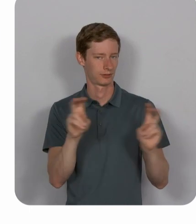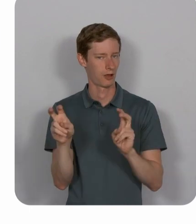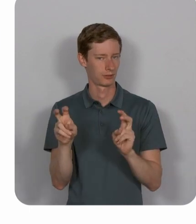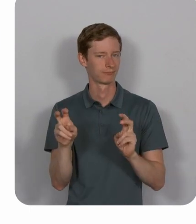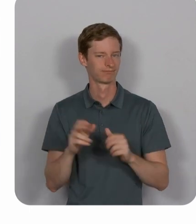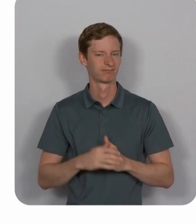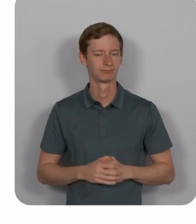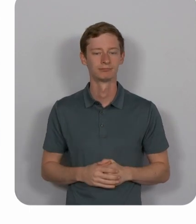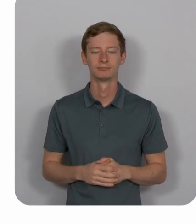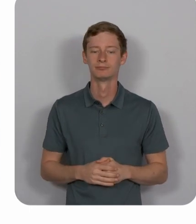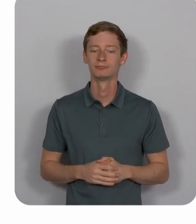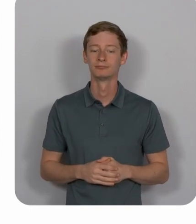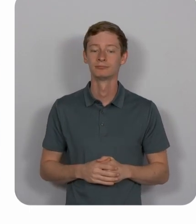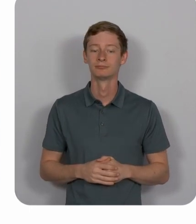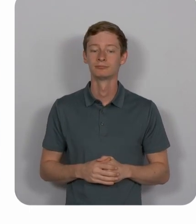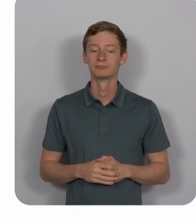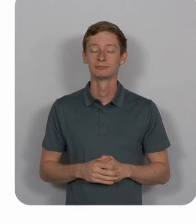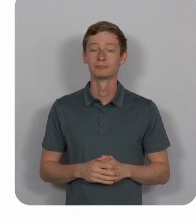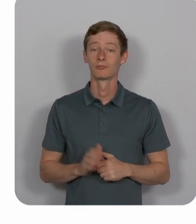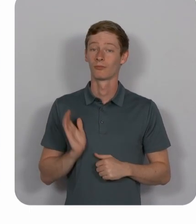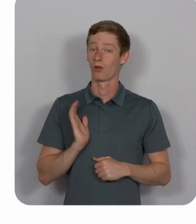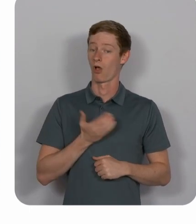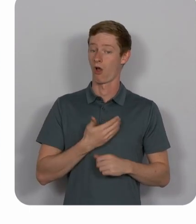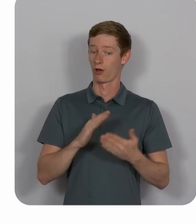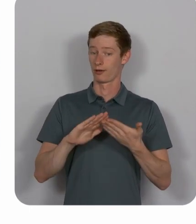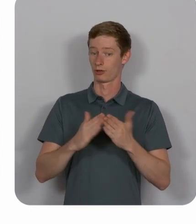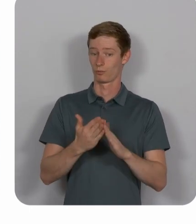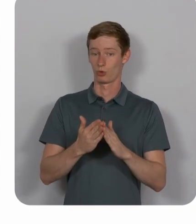For a significant portion of our diverse community of creators,